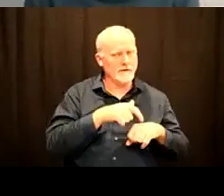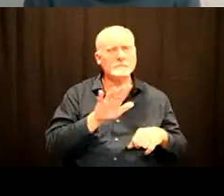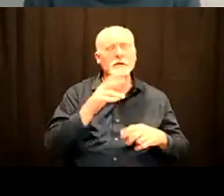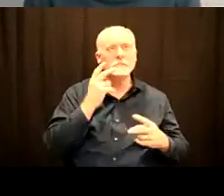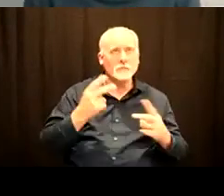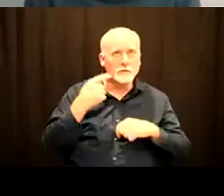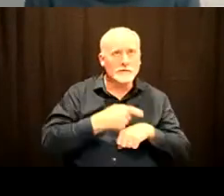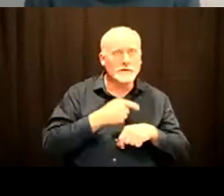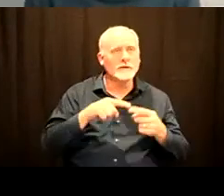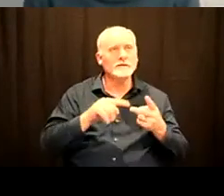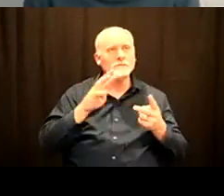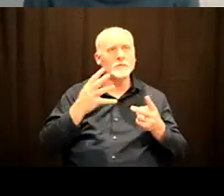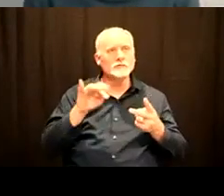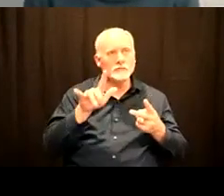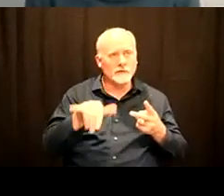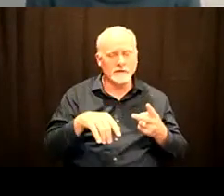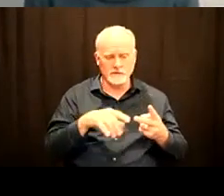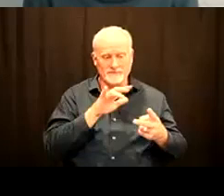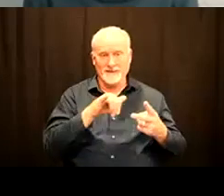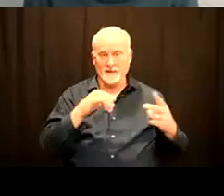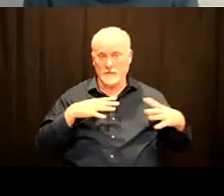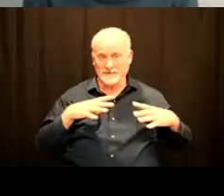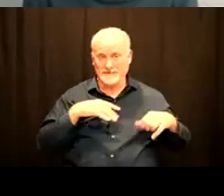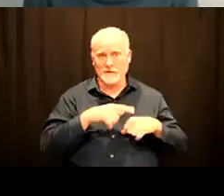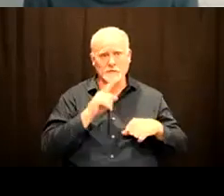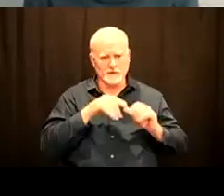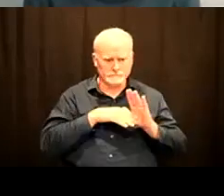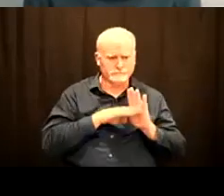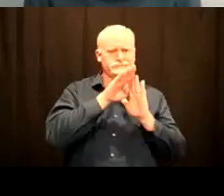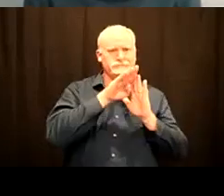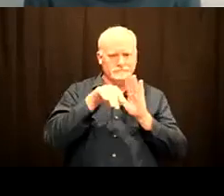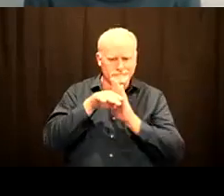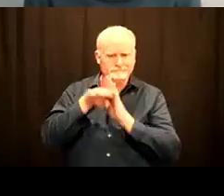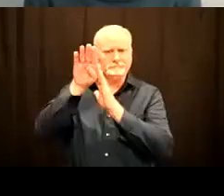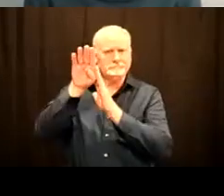fourth of july those holidays really drove us a peak in cases so we're estimating that the last